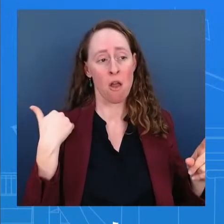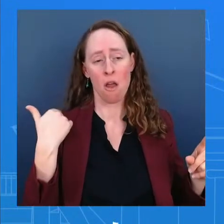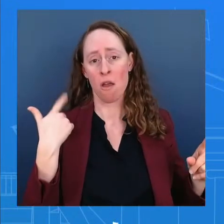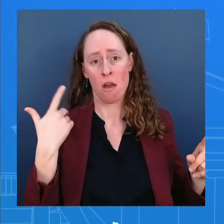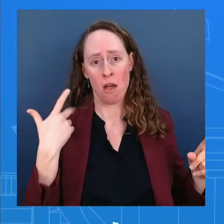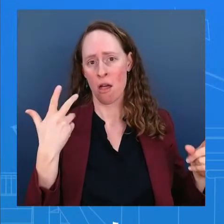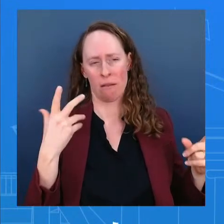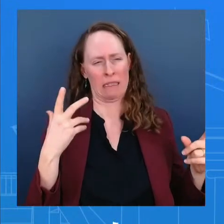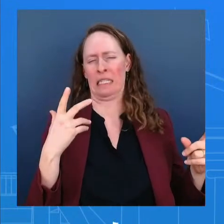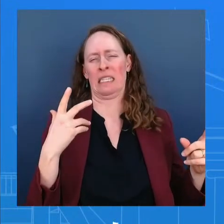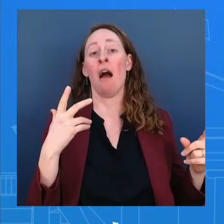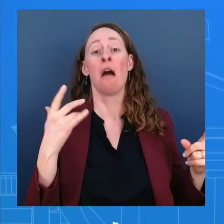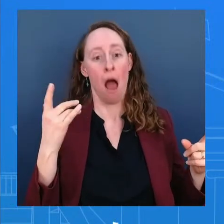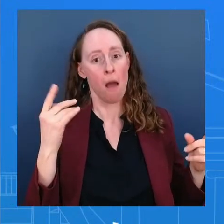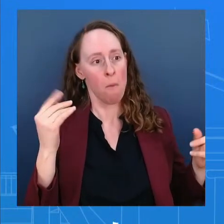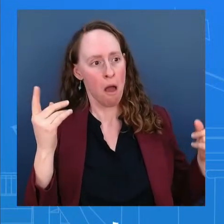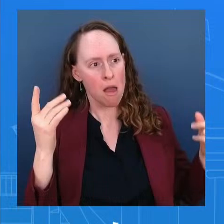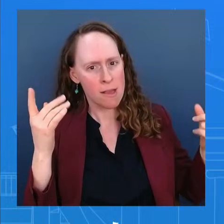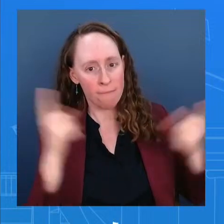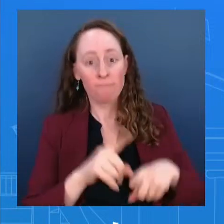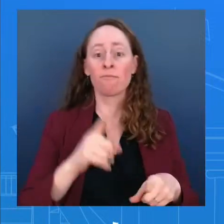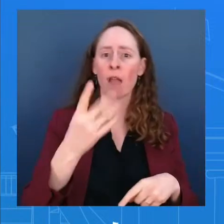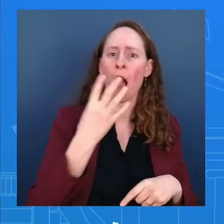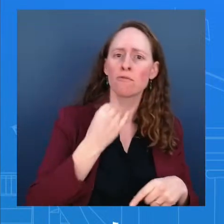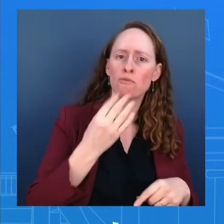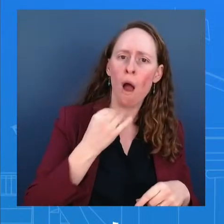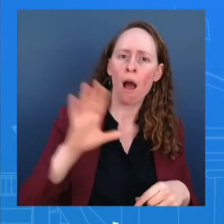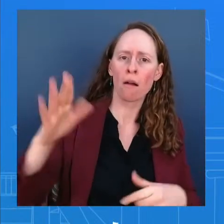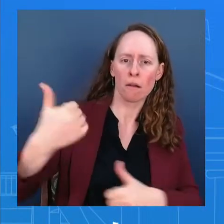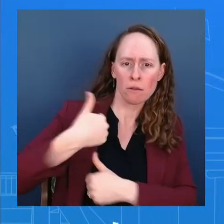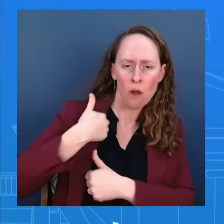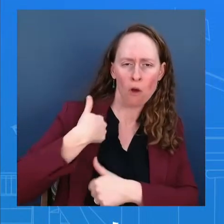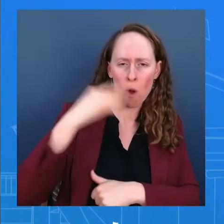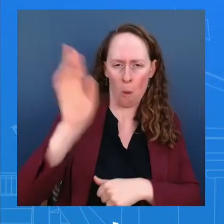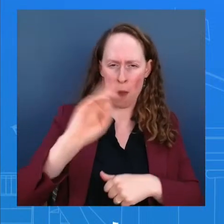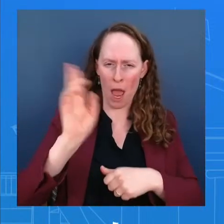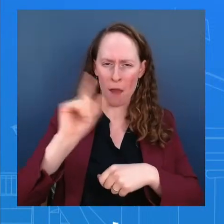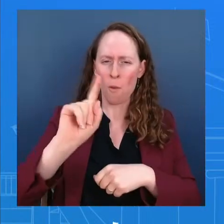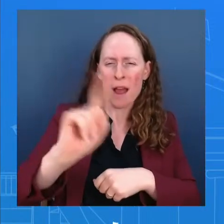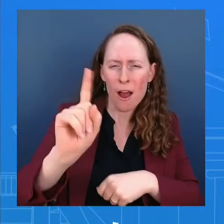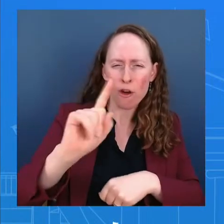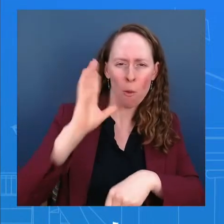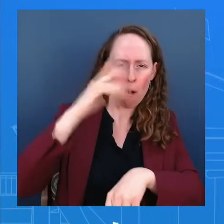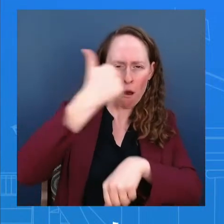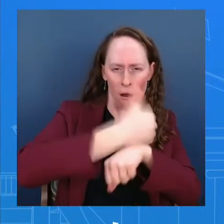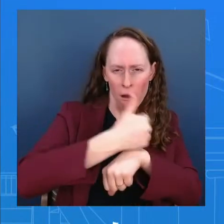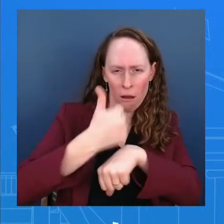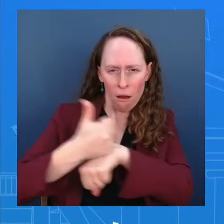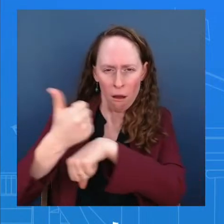will be postured in their pullback in the Gaza Strip, the details over how to conduct the humanitarian surge